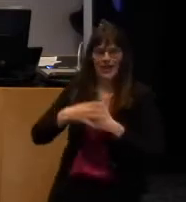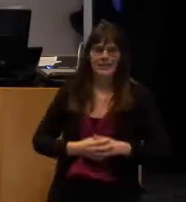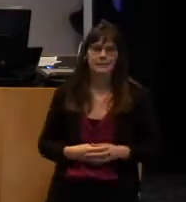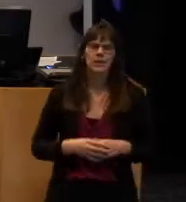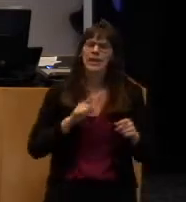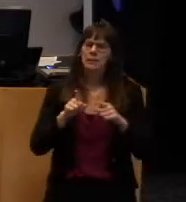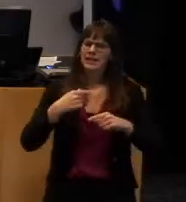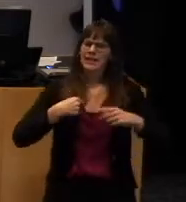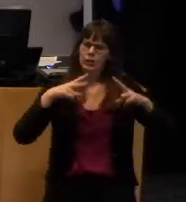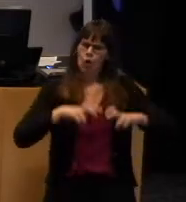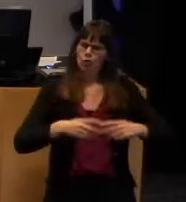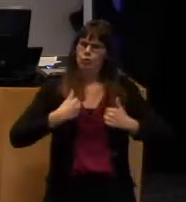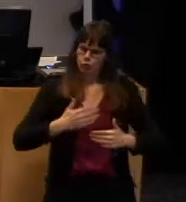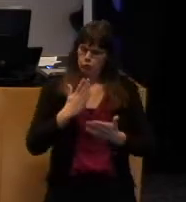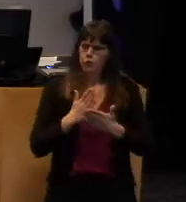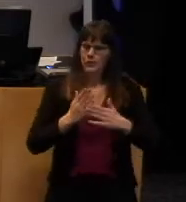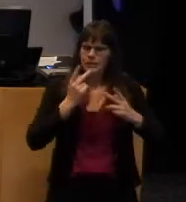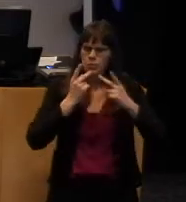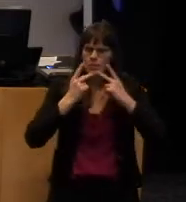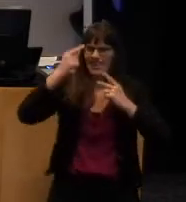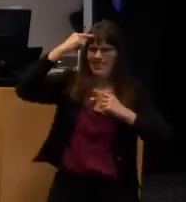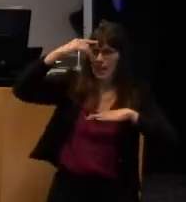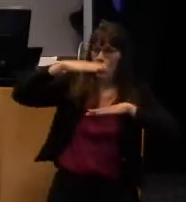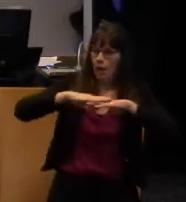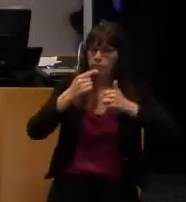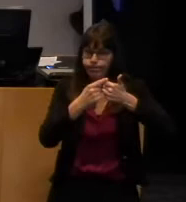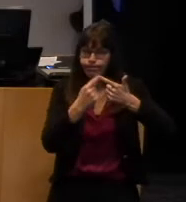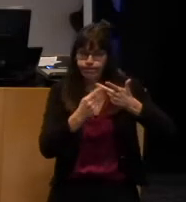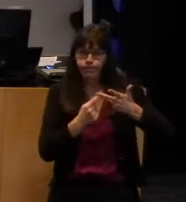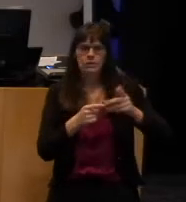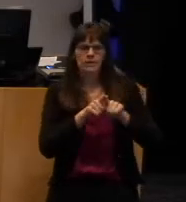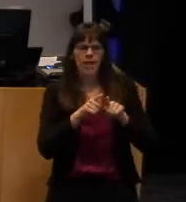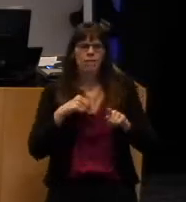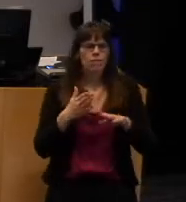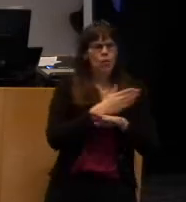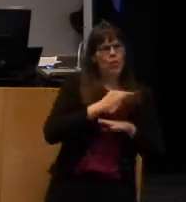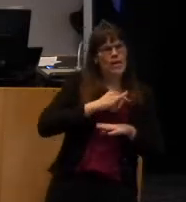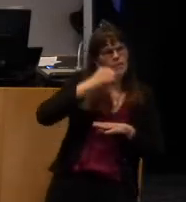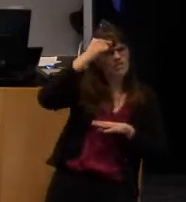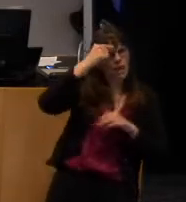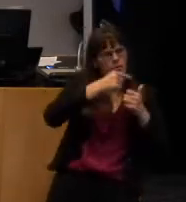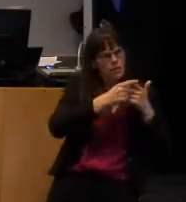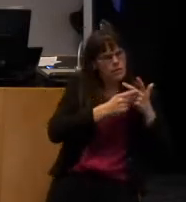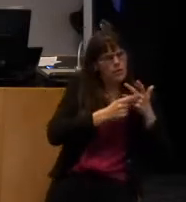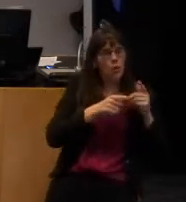as a researcher, I've tried to be mindful of taking-for-granted assumptions and blind spots that might be there